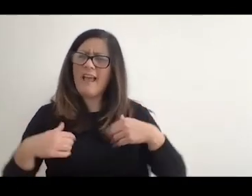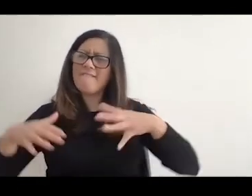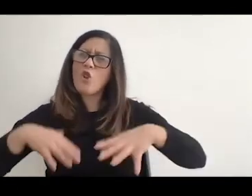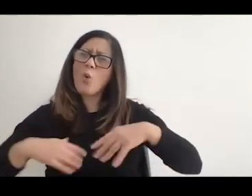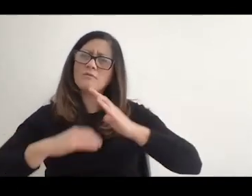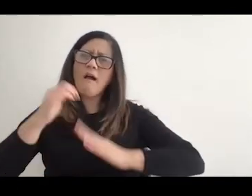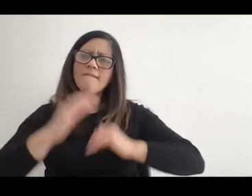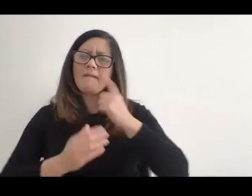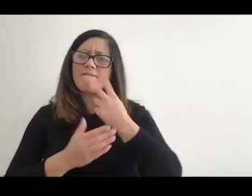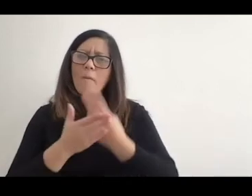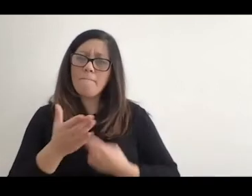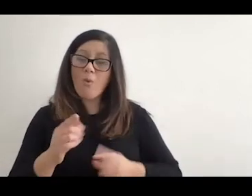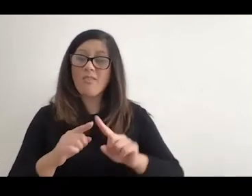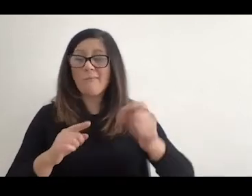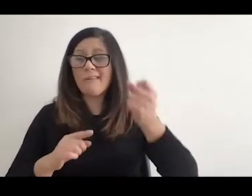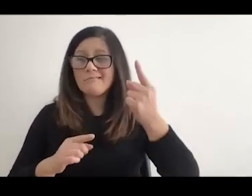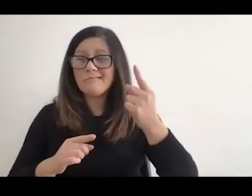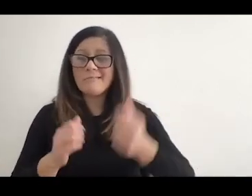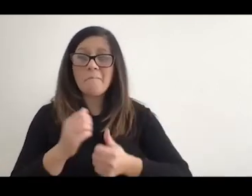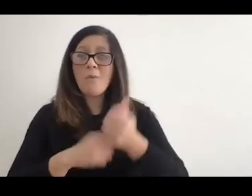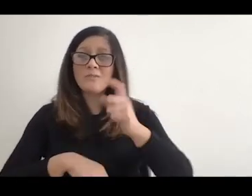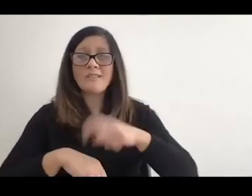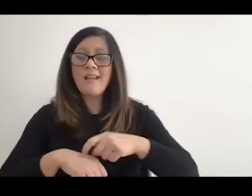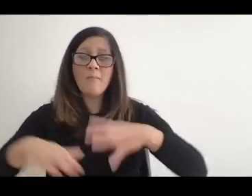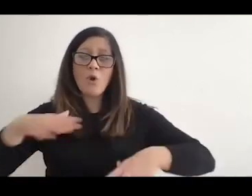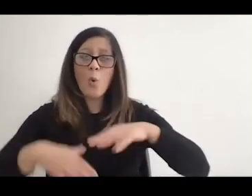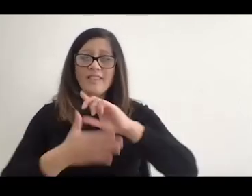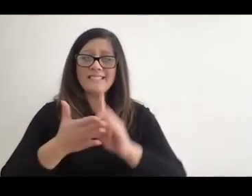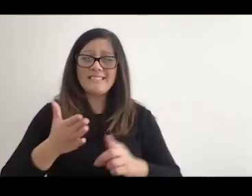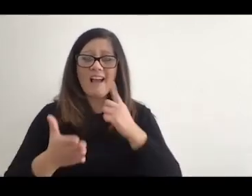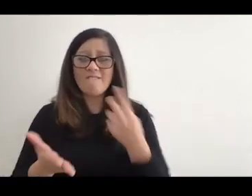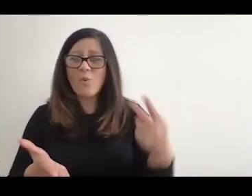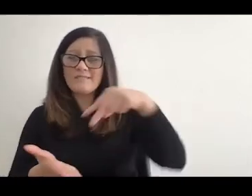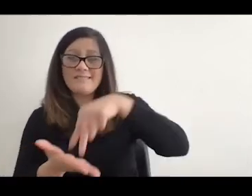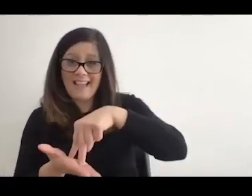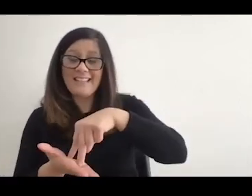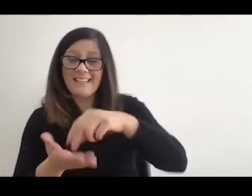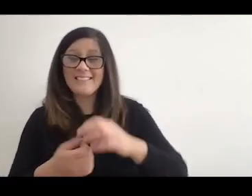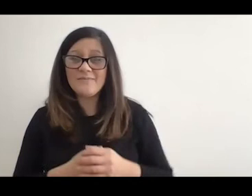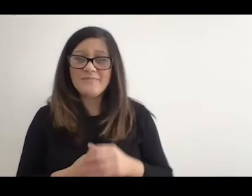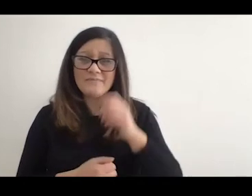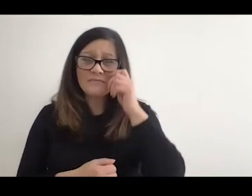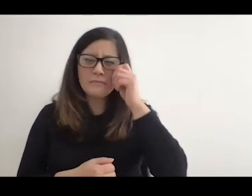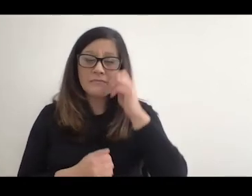clothing is designed for standing, hence the idea of the human hangers going down the runway.